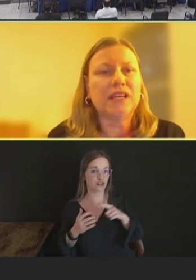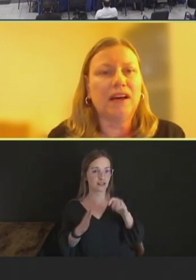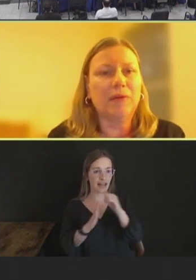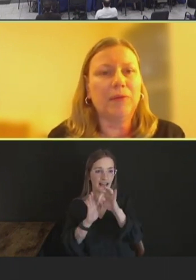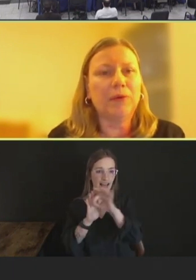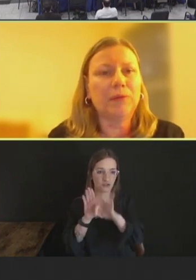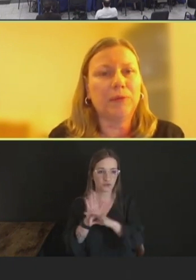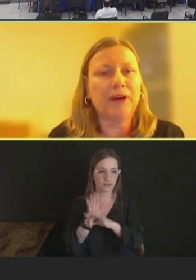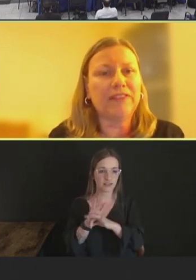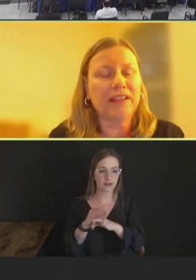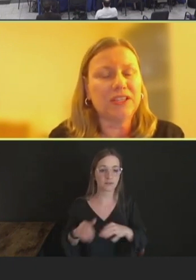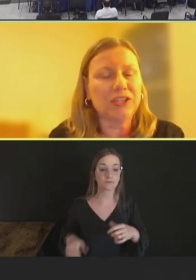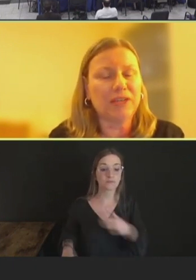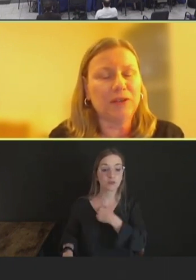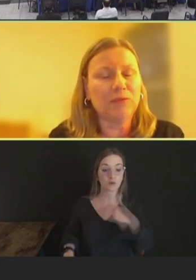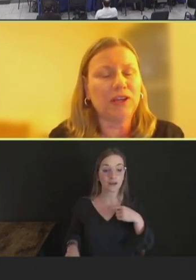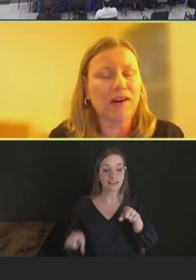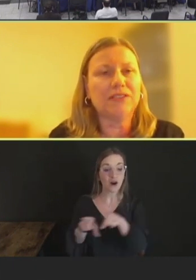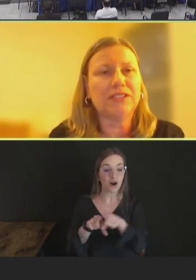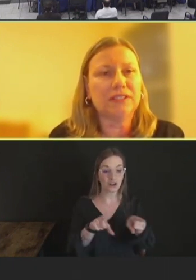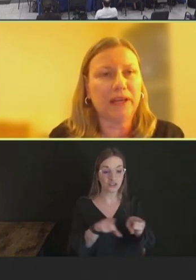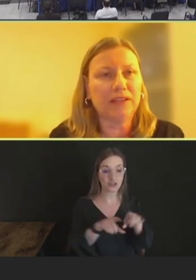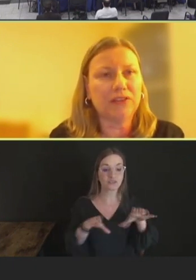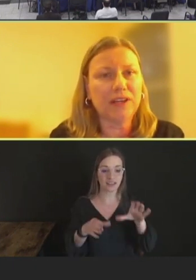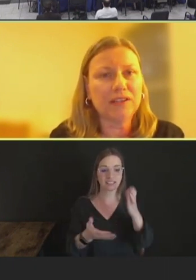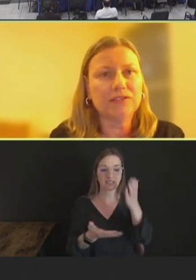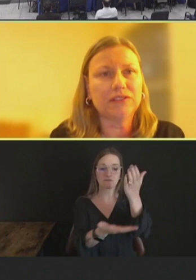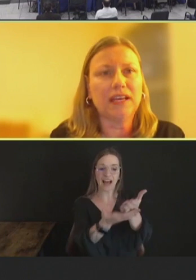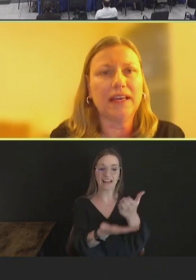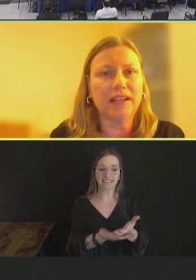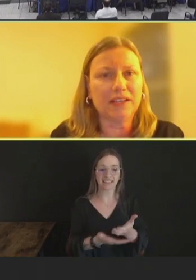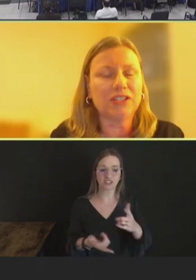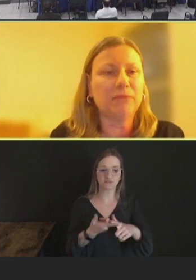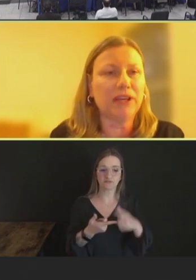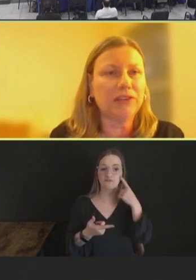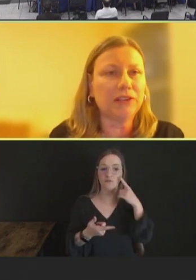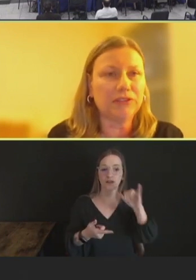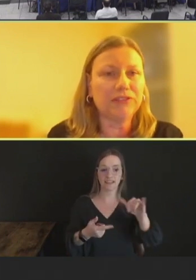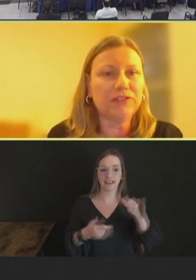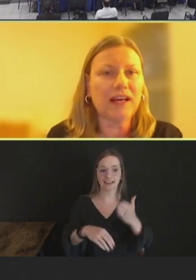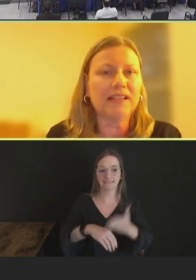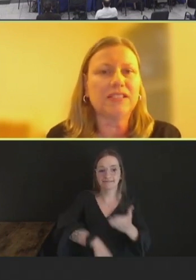By validation, I mean we go out into the medical record and actually manually review that to